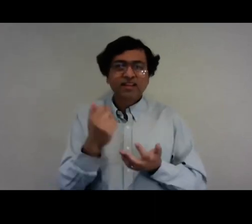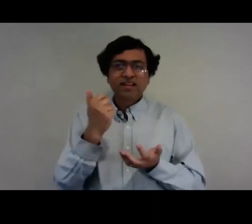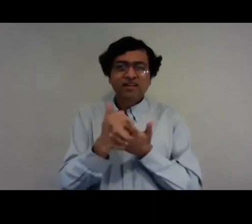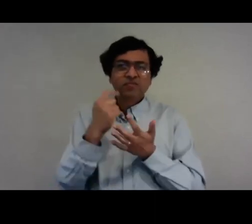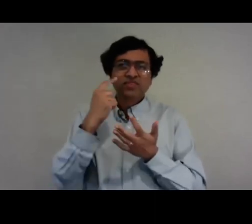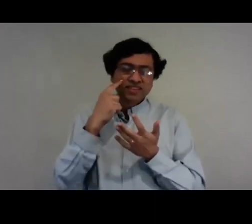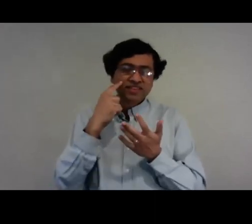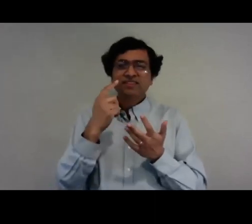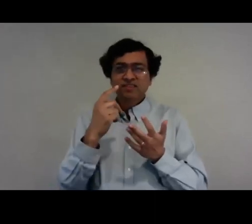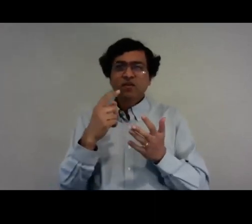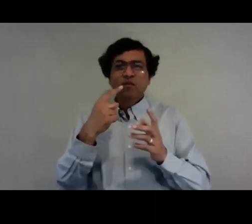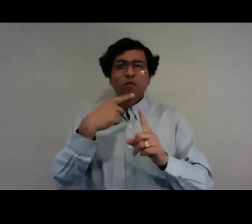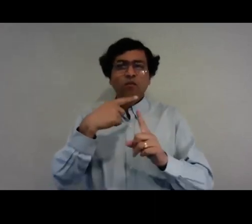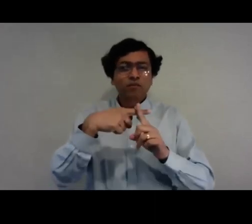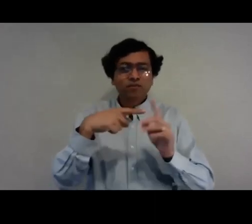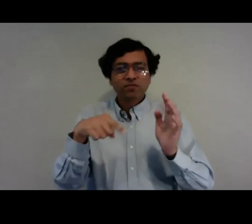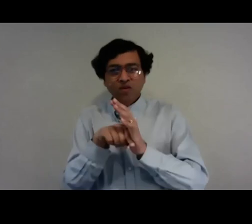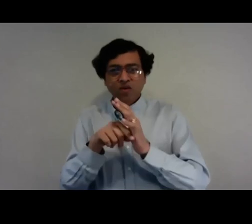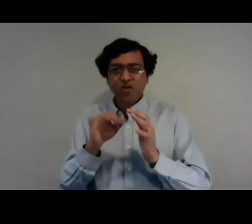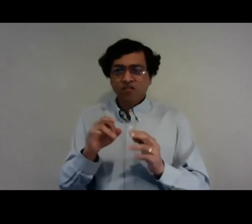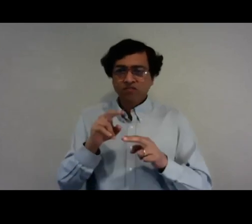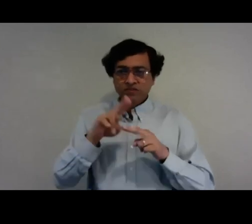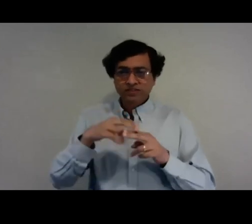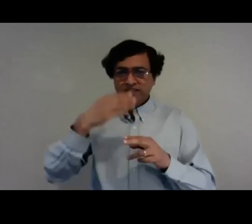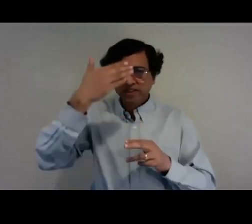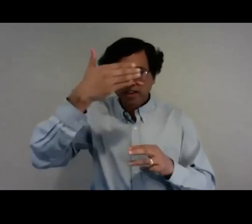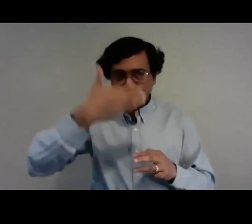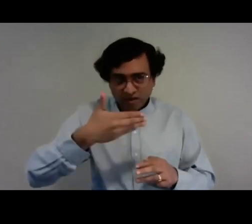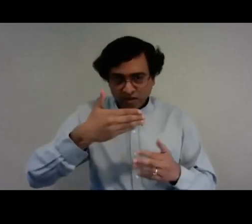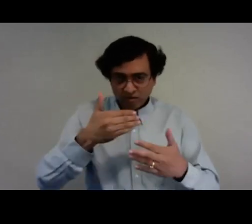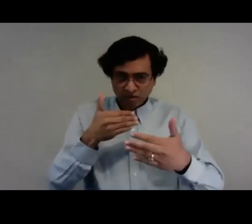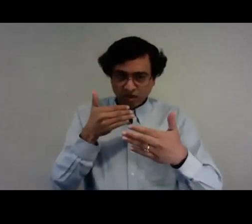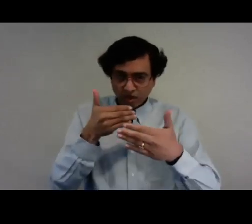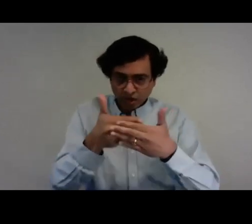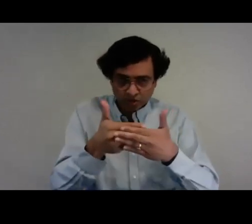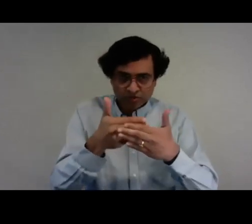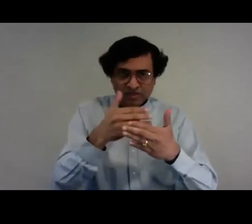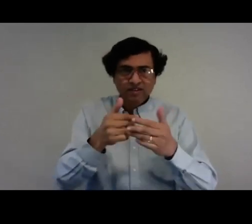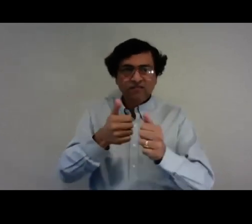If we can help students engage with the thought process about the pros and cons